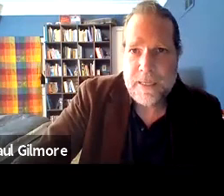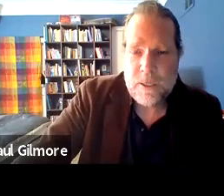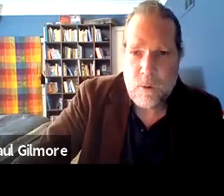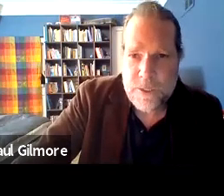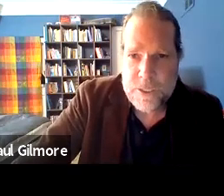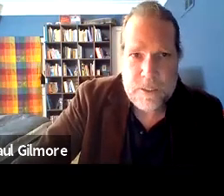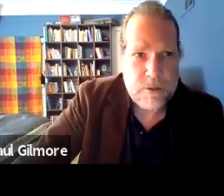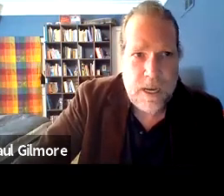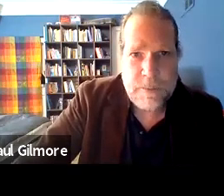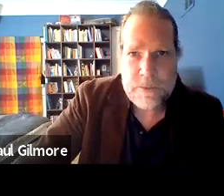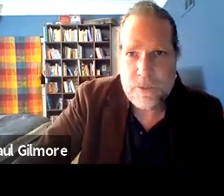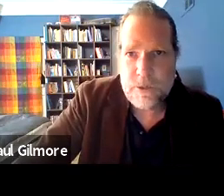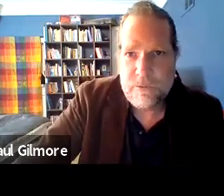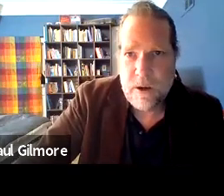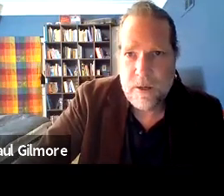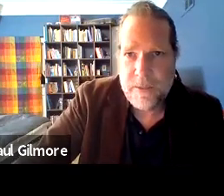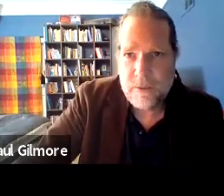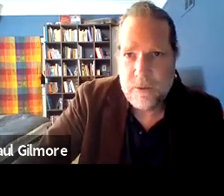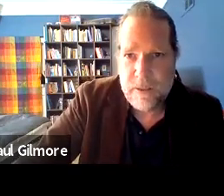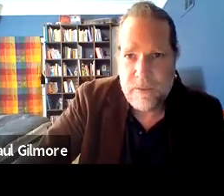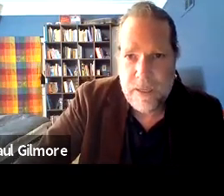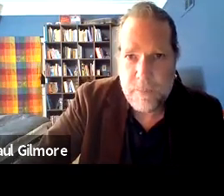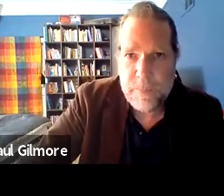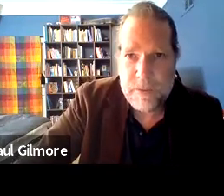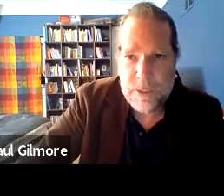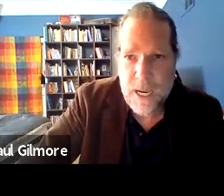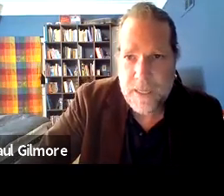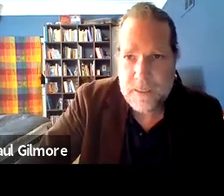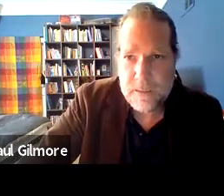had any questions or comments. so far. I don't know if anything came up in the chat